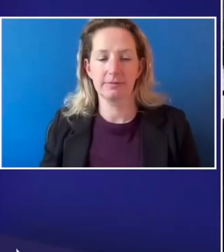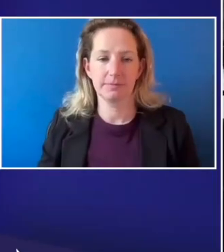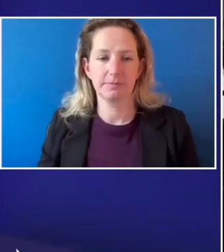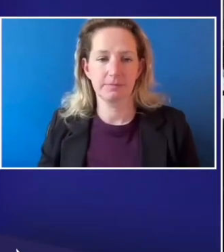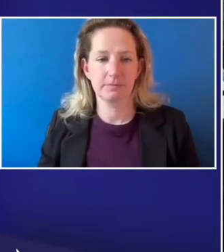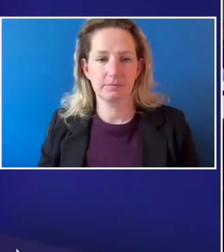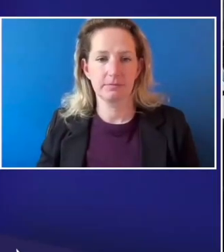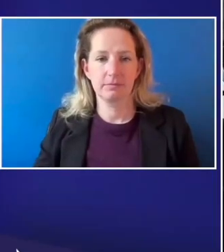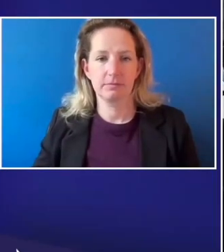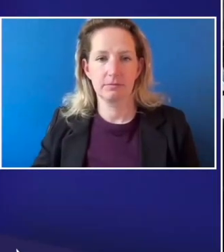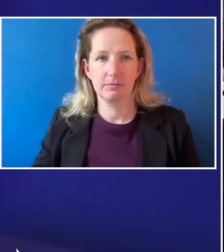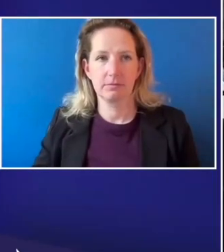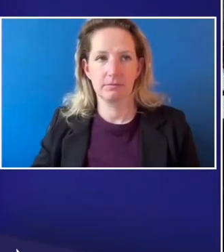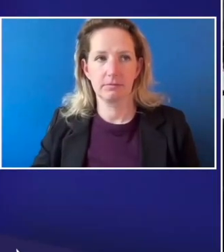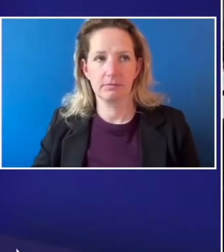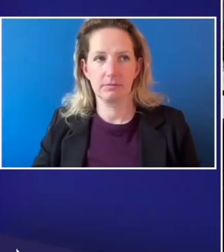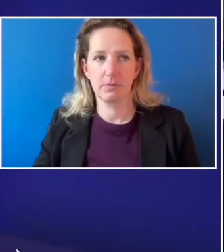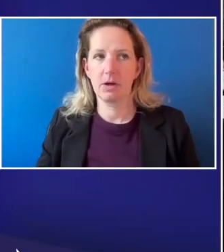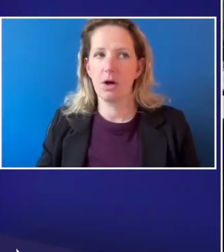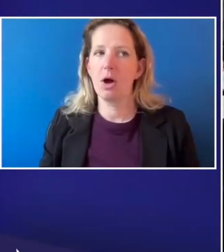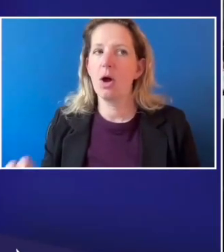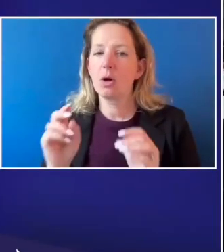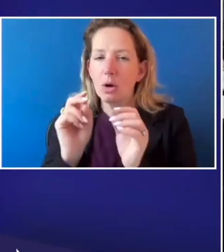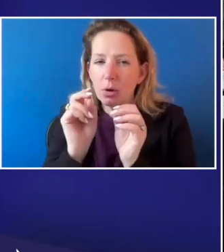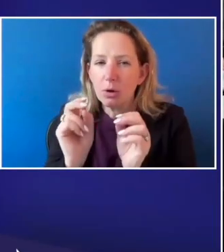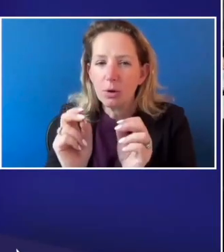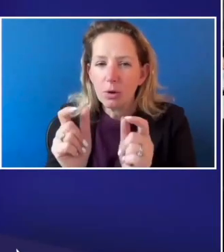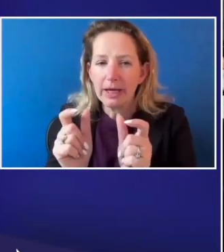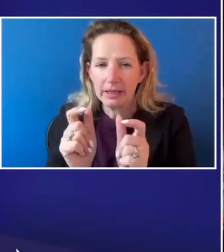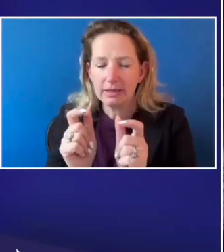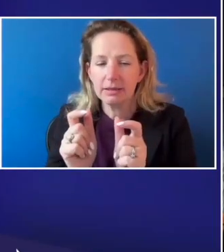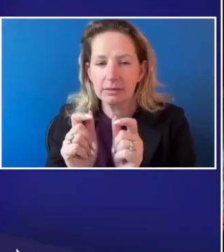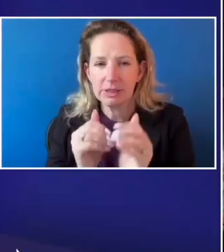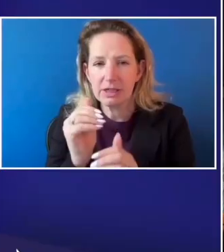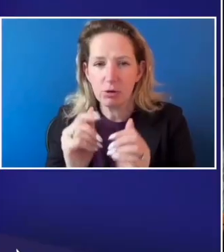Jeff, quick procedural question for you. Do you want to take comments and questions throughout this or